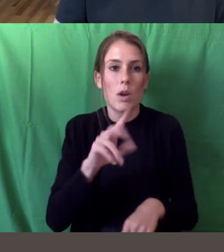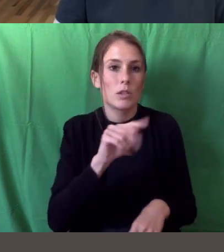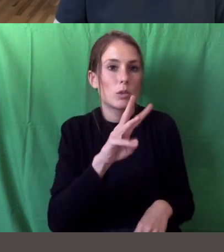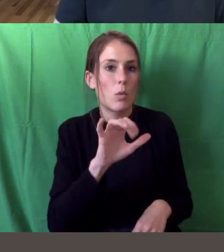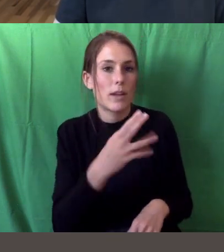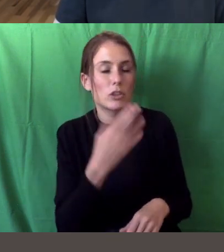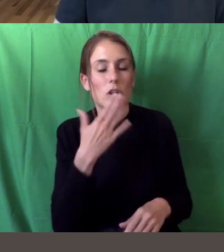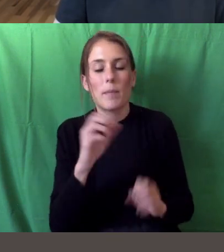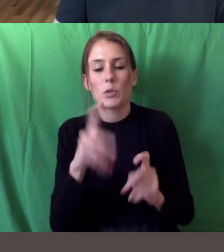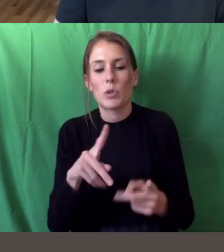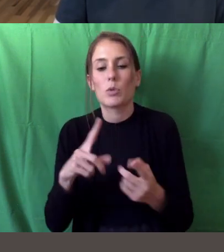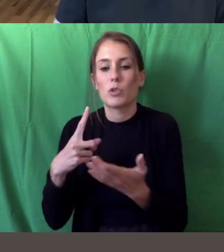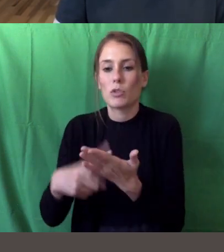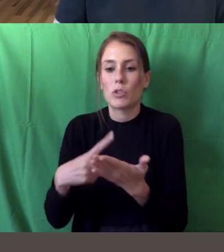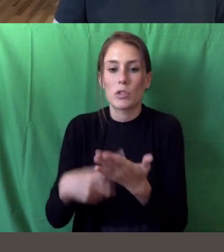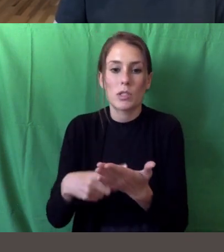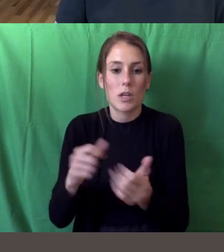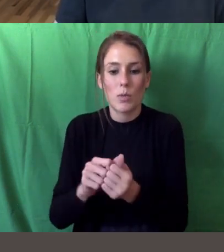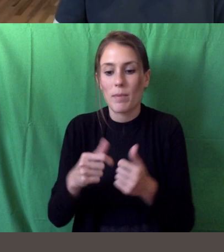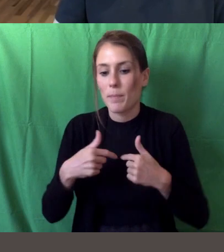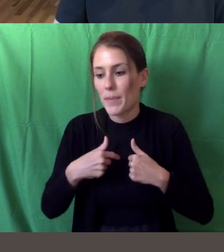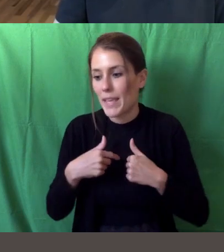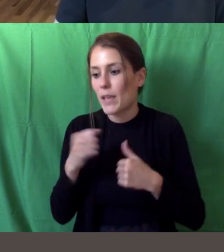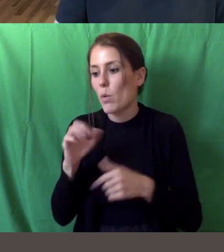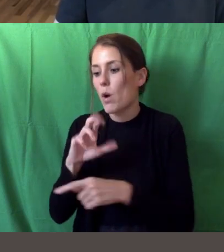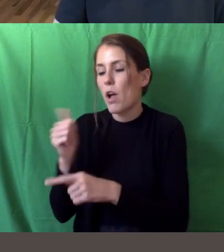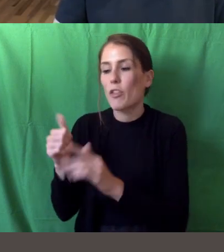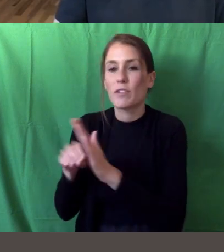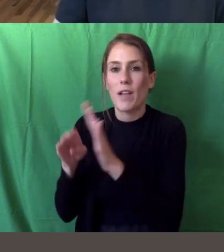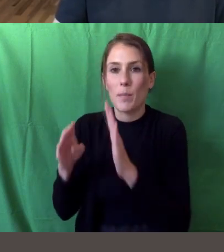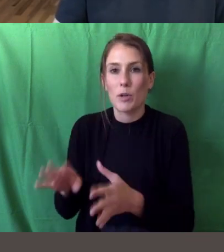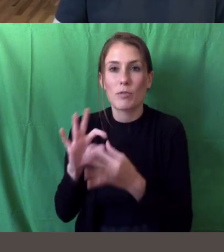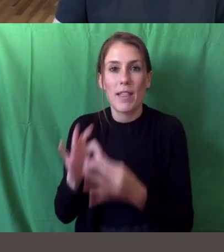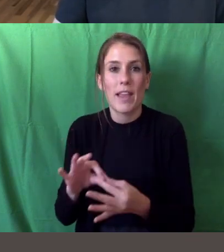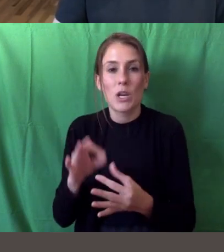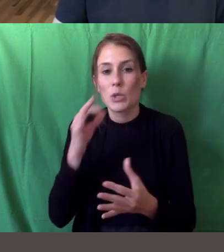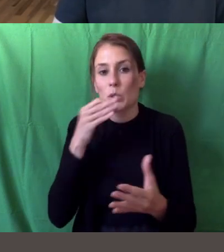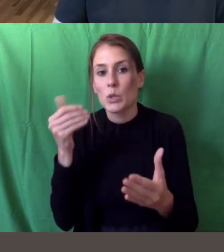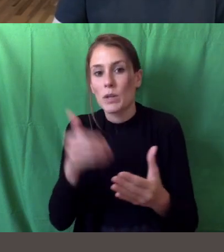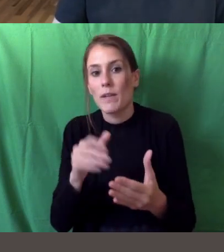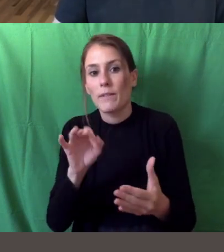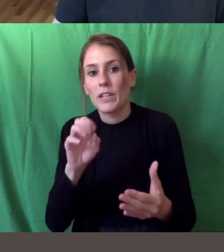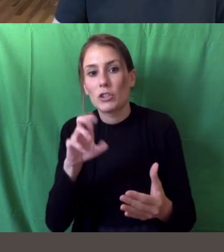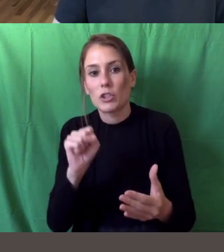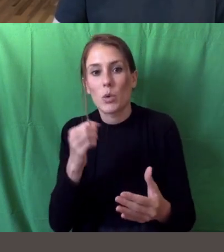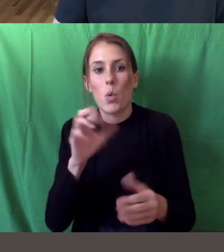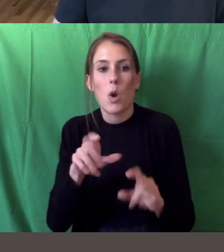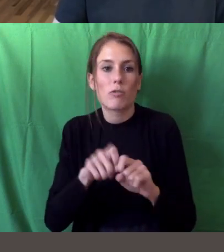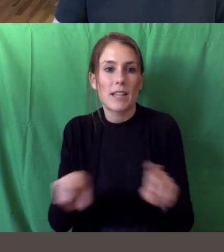or the rest of the devs on the team about upcoming features or the release. We also have an open source template gallery,